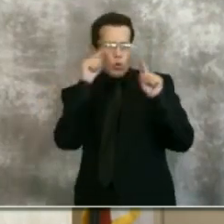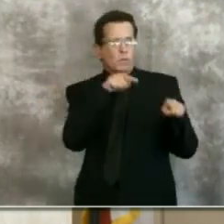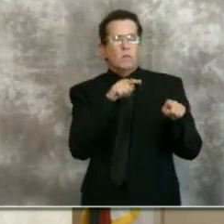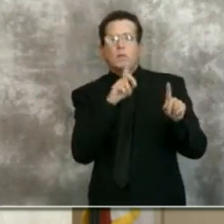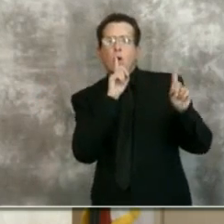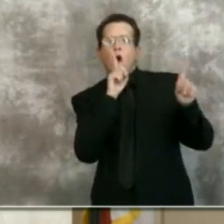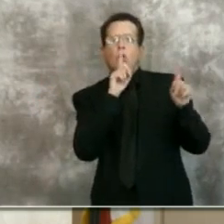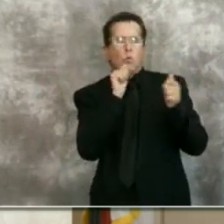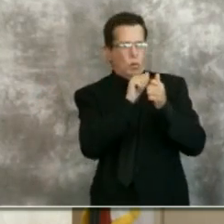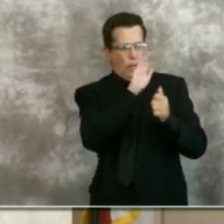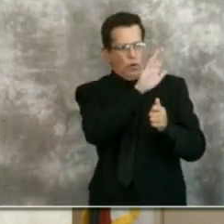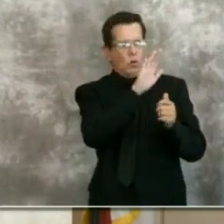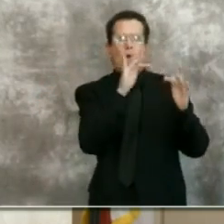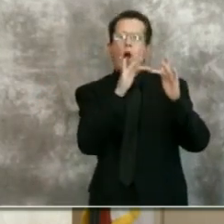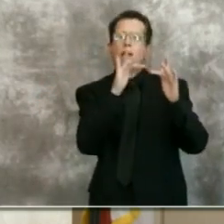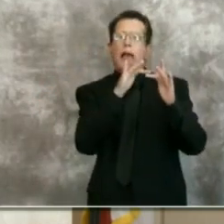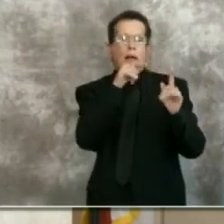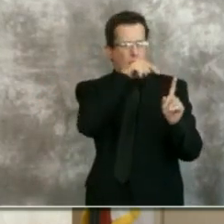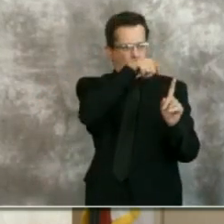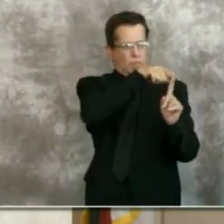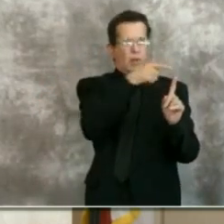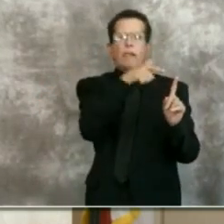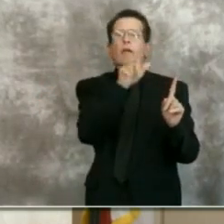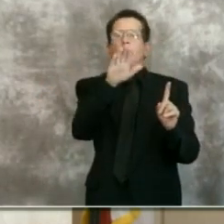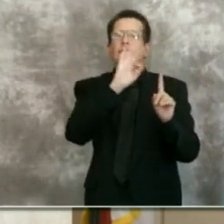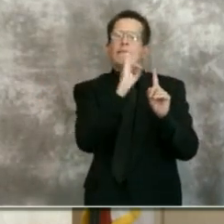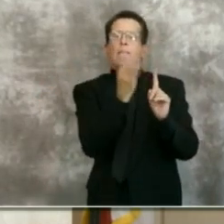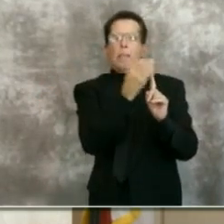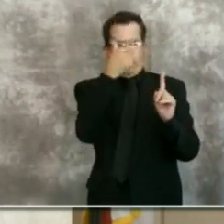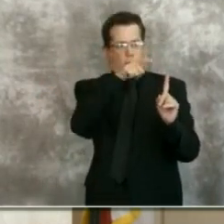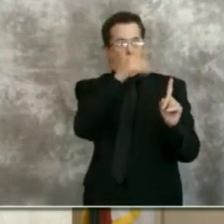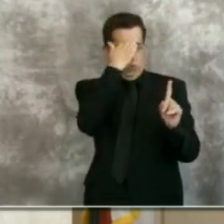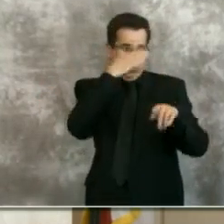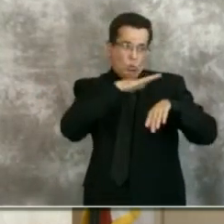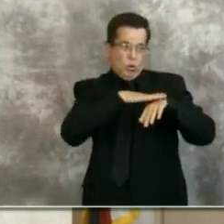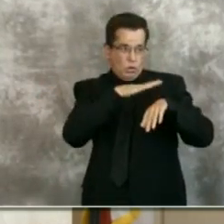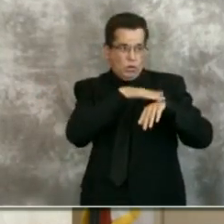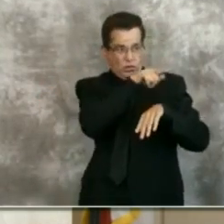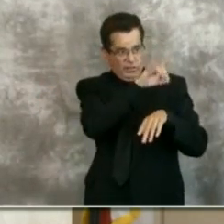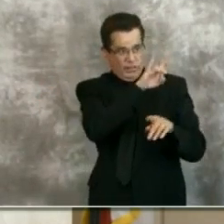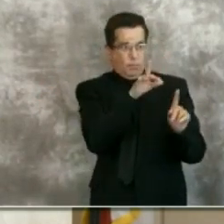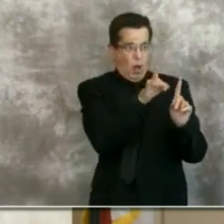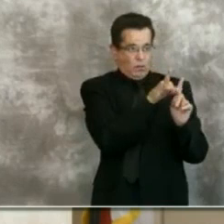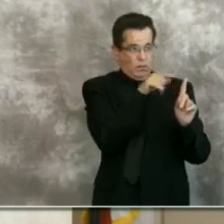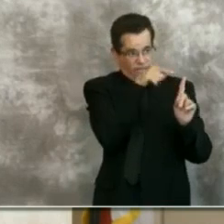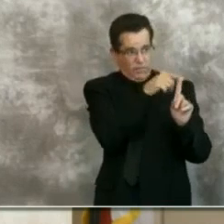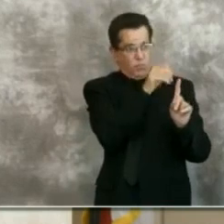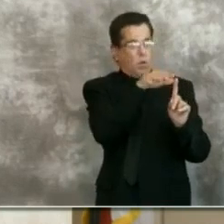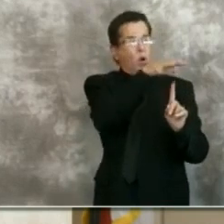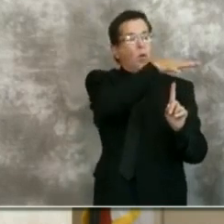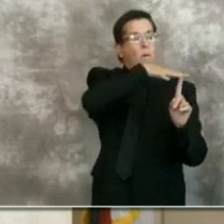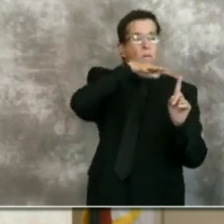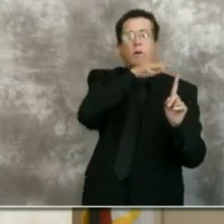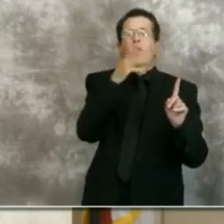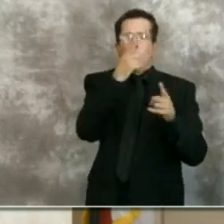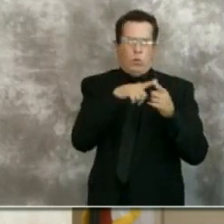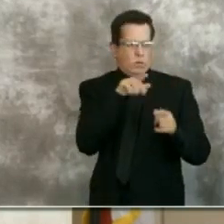THE CONTACT TRACERS ARE THE INDIVIDUALS AND THAT'S ABOUT 237 OF OUR FOLKS ARE CONTACT TRACERS THE CONTACT TRACERS GO OUT AND REACH EACH OF THE CLOSE CONTACTS TO LET THOSE